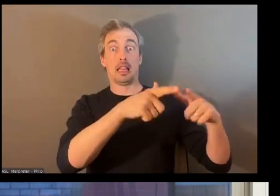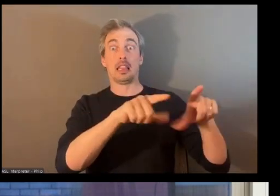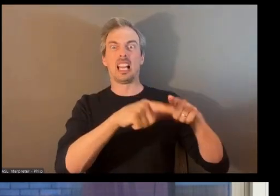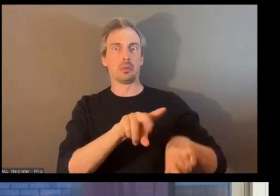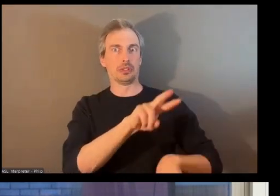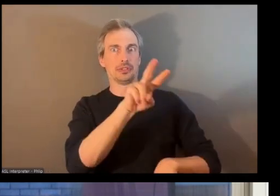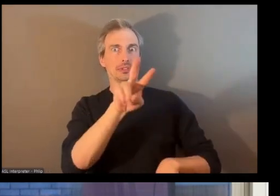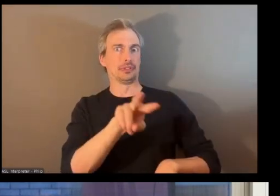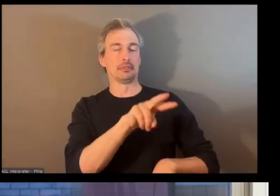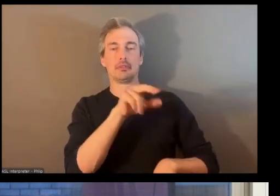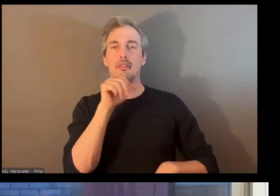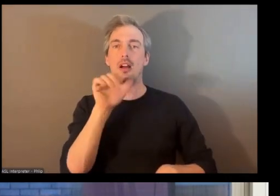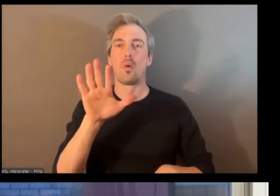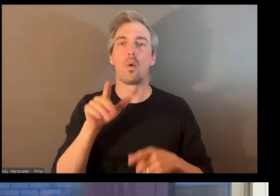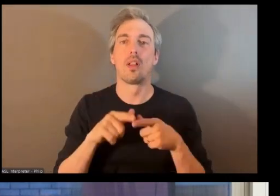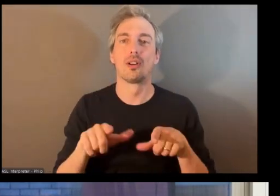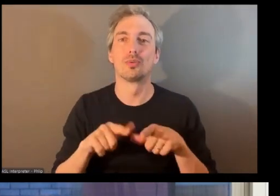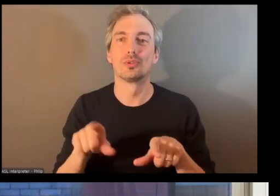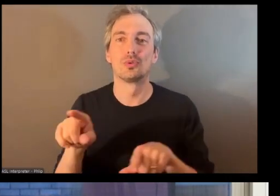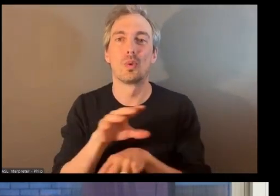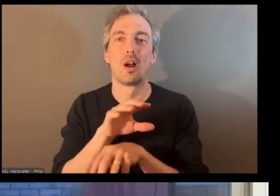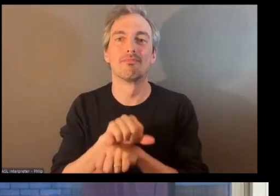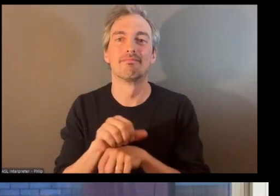quickly away from a person in a very critical everyday task.